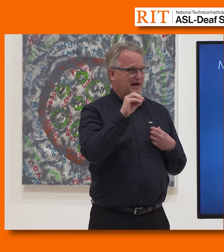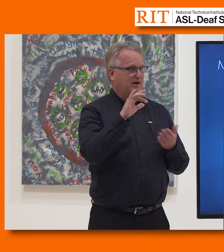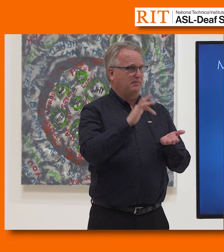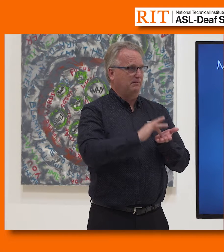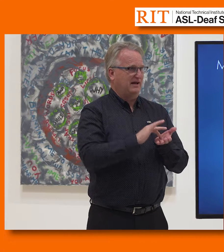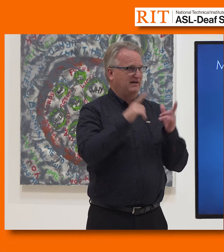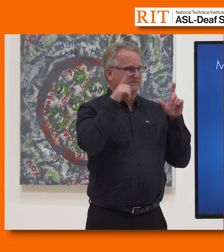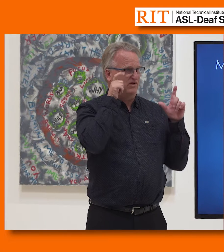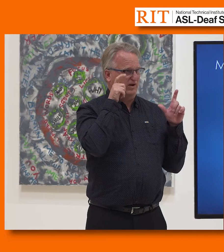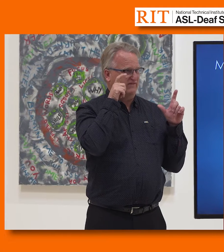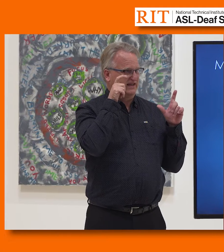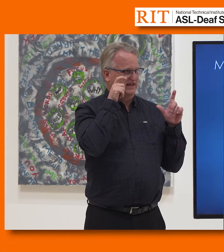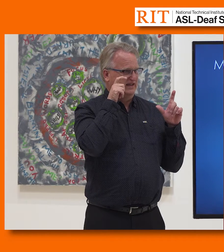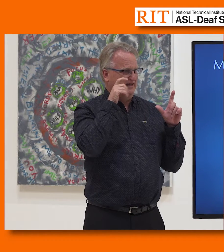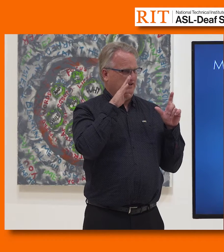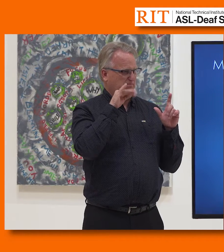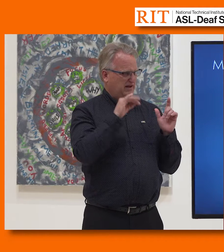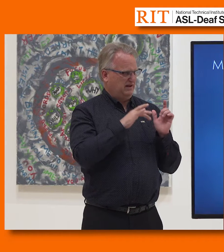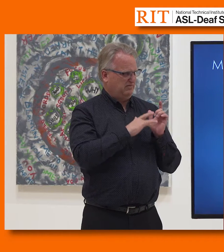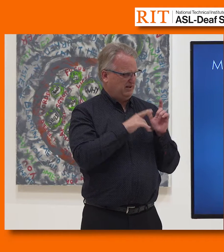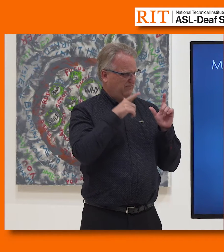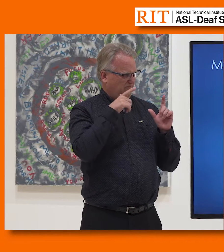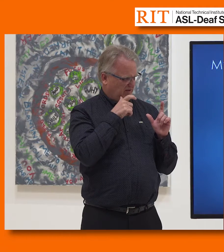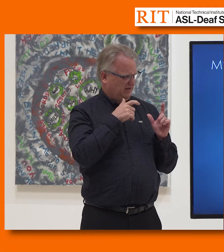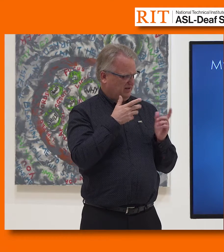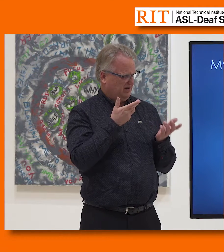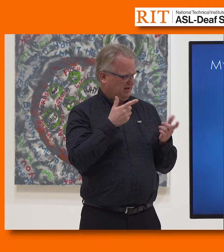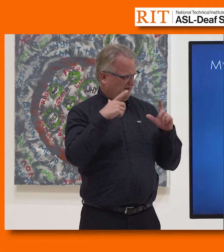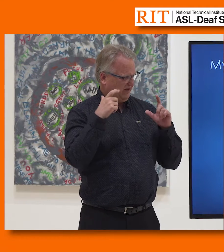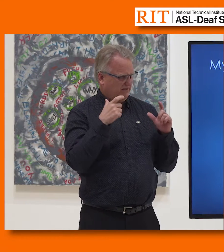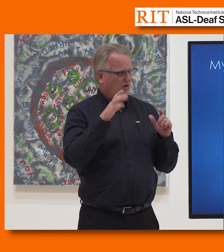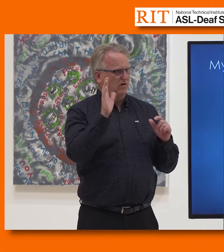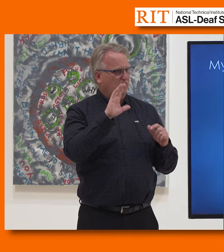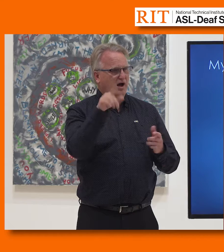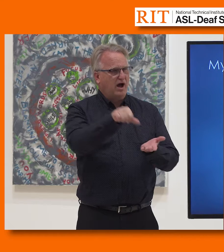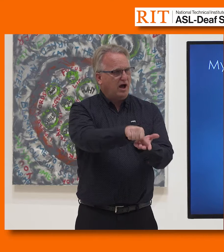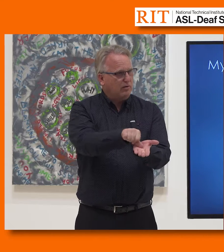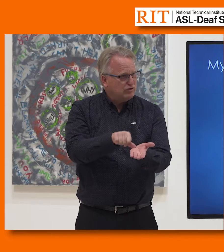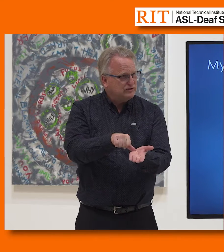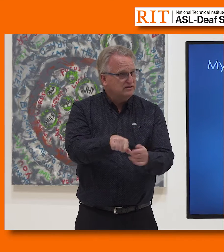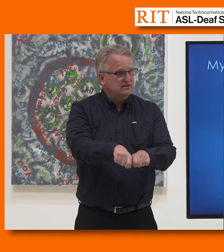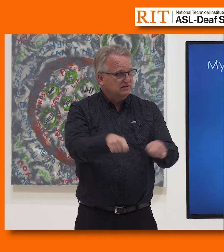a biomedical photography major. I said, "Biomedical? What the--?"